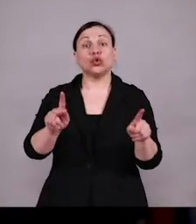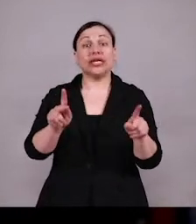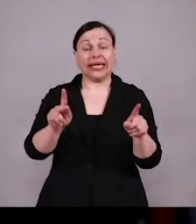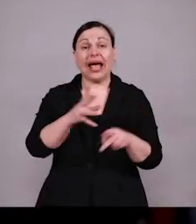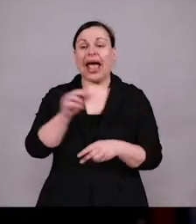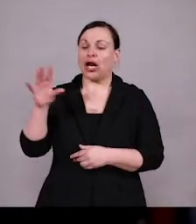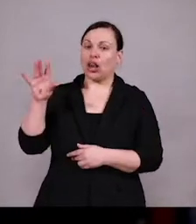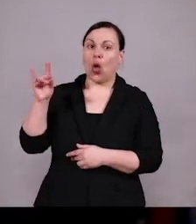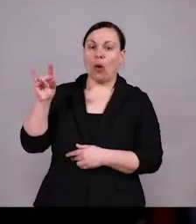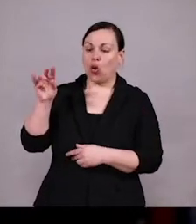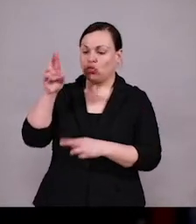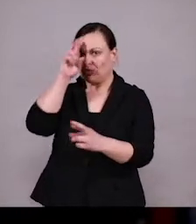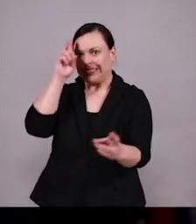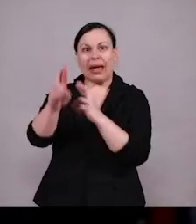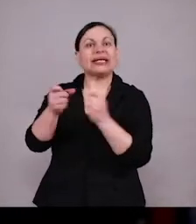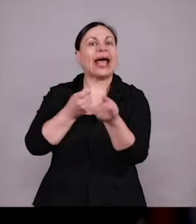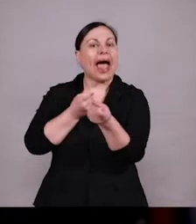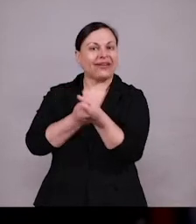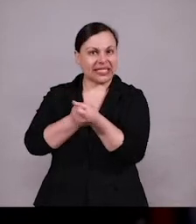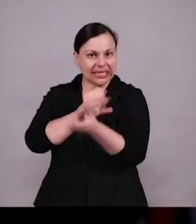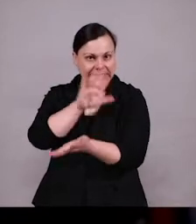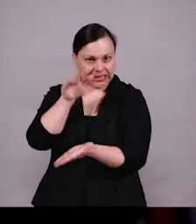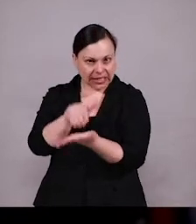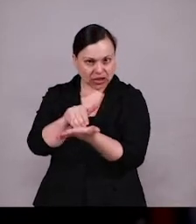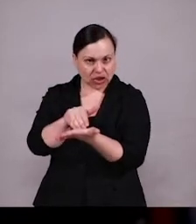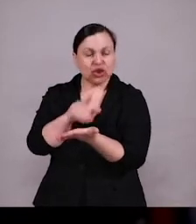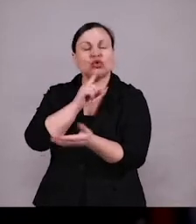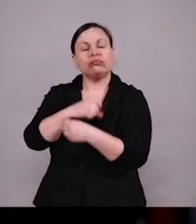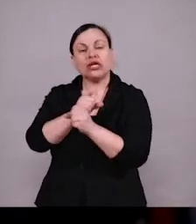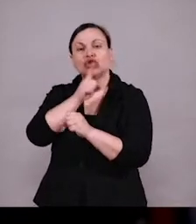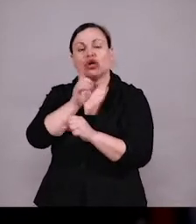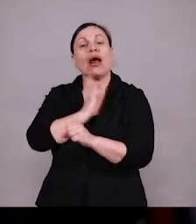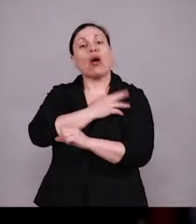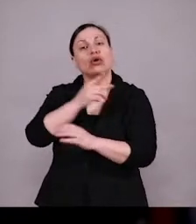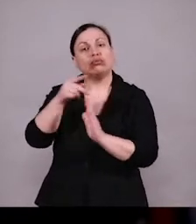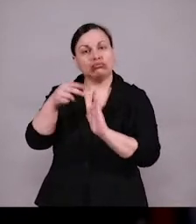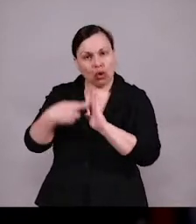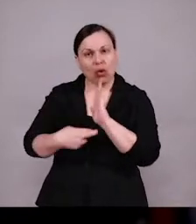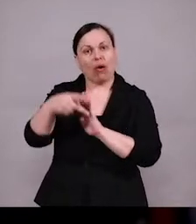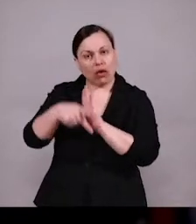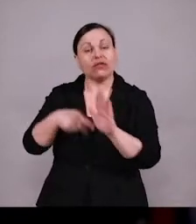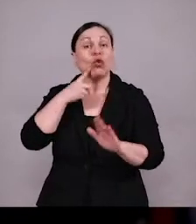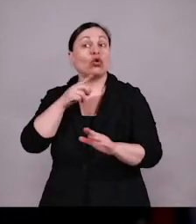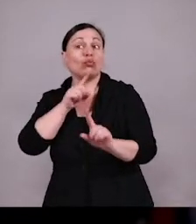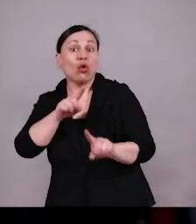and the LoboRespect Advocacy Center to ensure that our protocols reporting and investigating